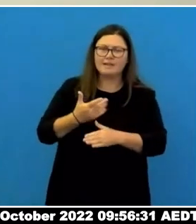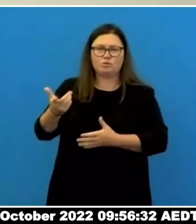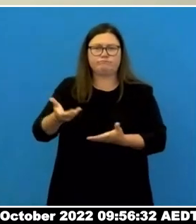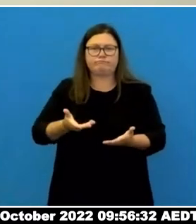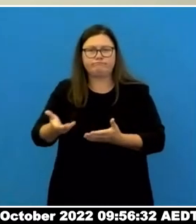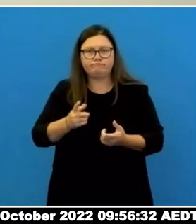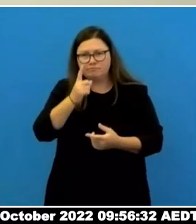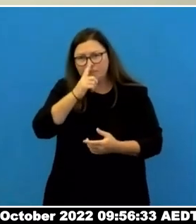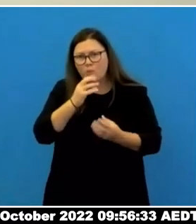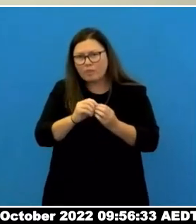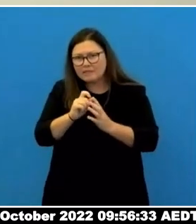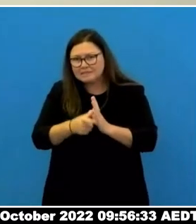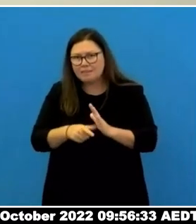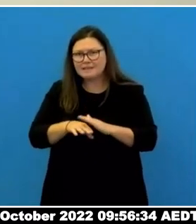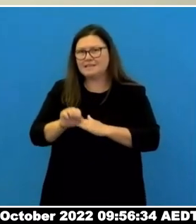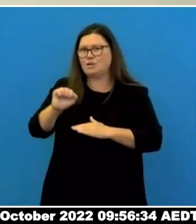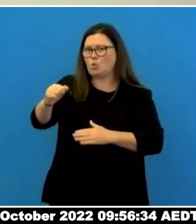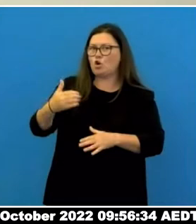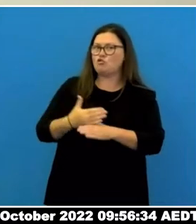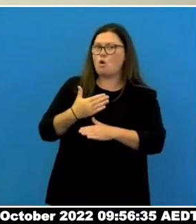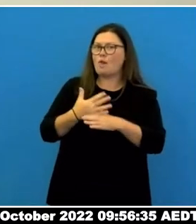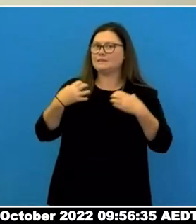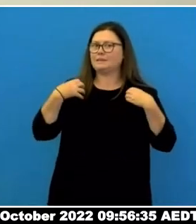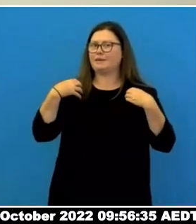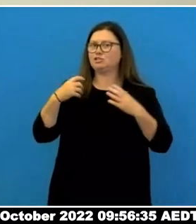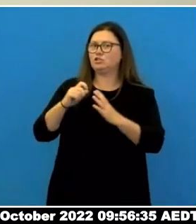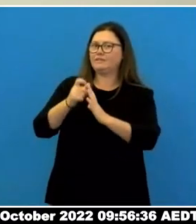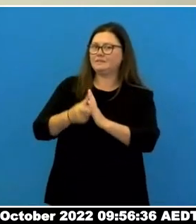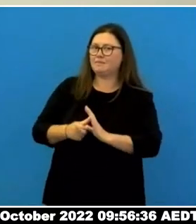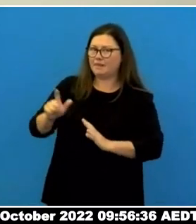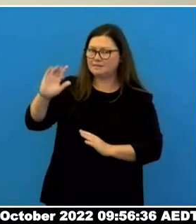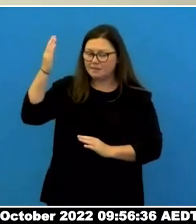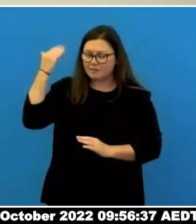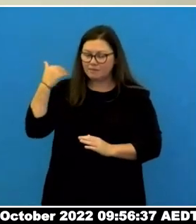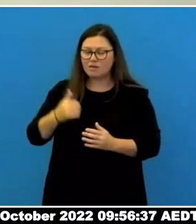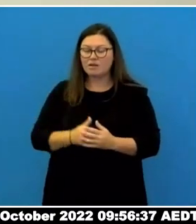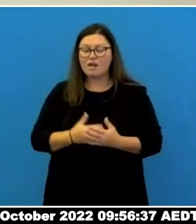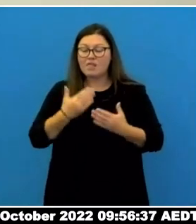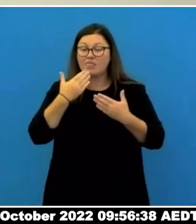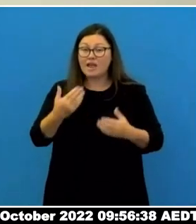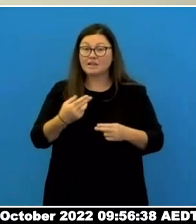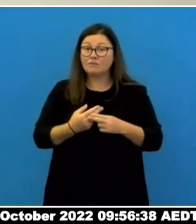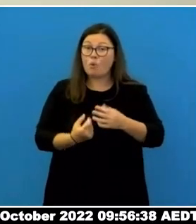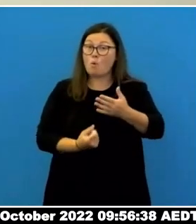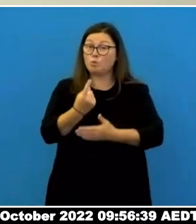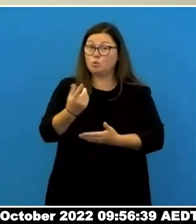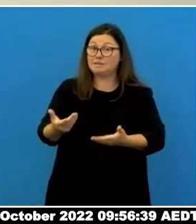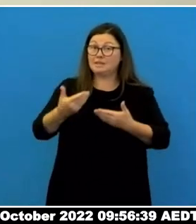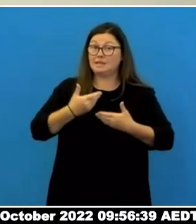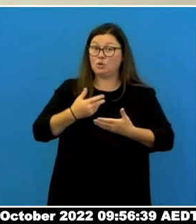But very quickly, I know you have had the opportunity to read the statement, but I thought I will perhaps re emphasise the issues in there